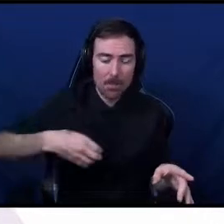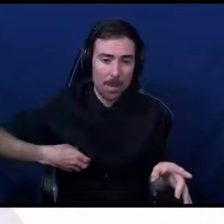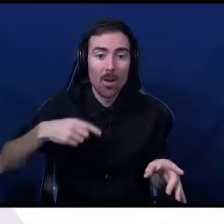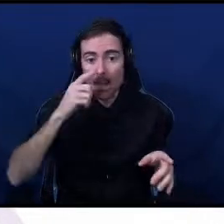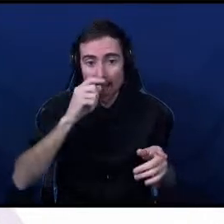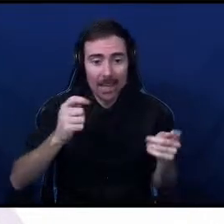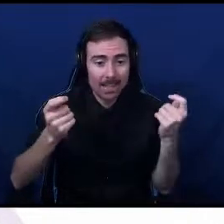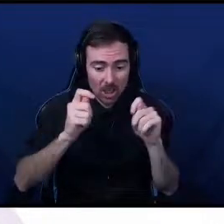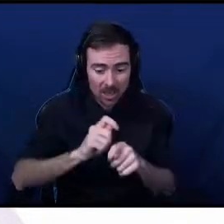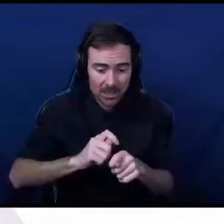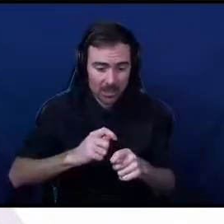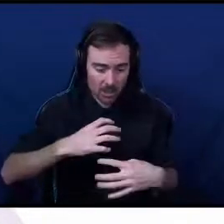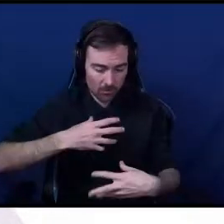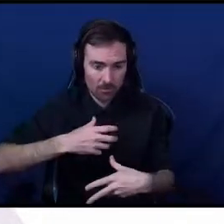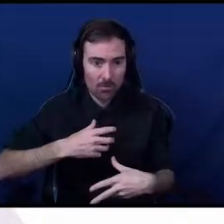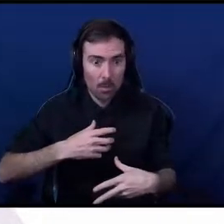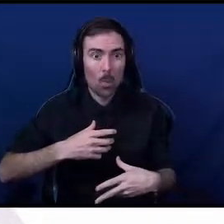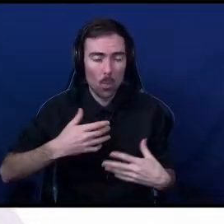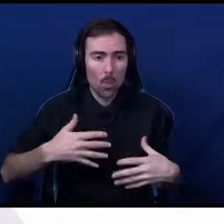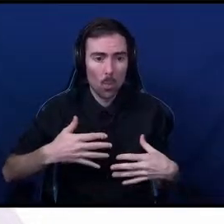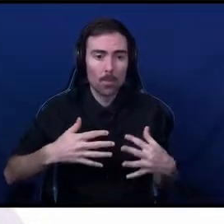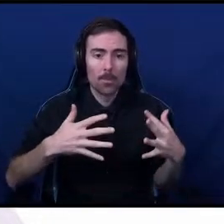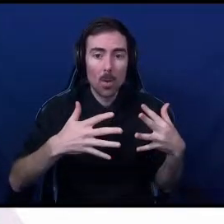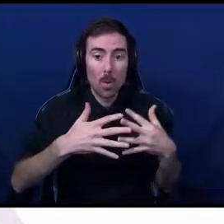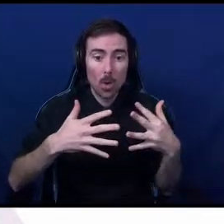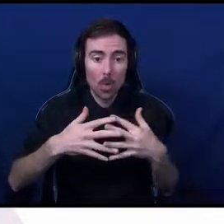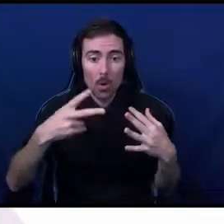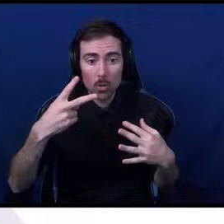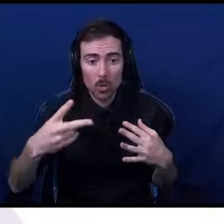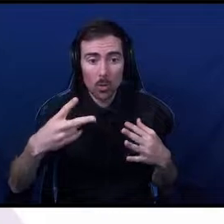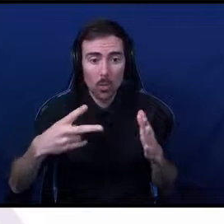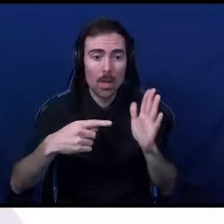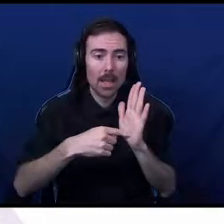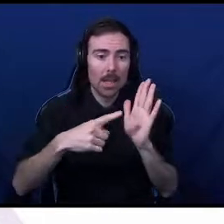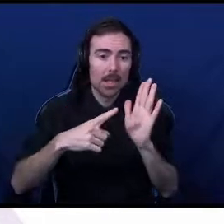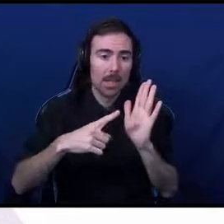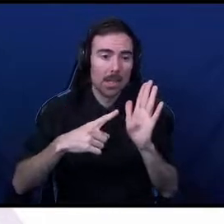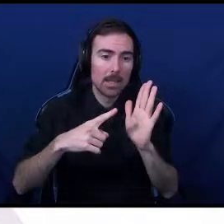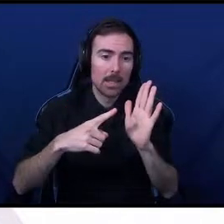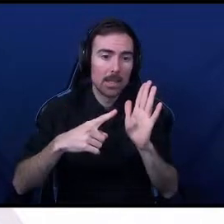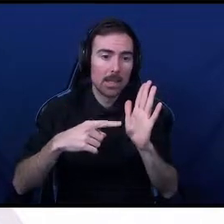Back in World War Two, Lieutenant Gilbert Daniels was only 23 years of age when they were trying to figure out why